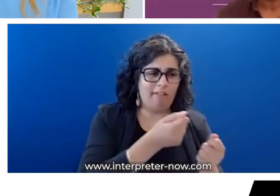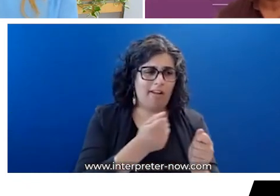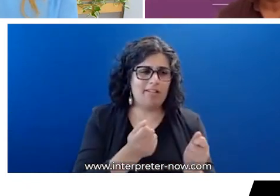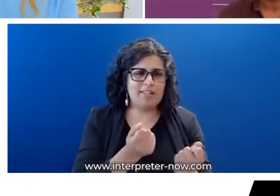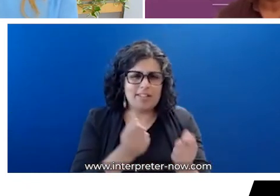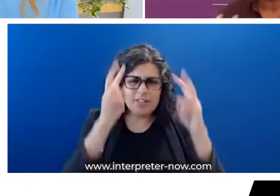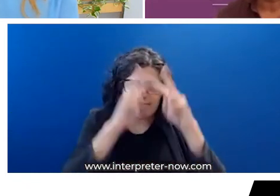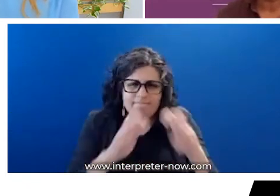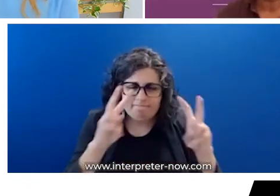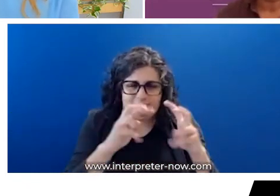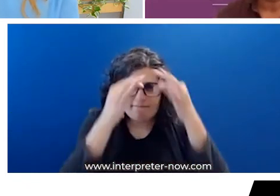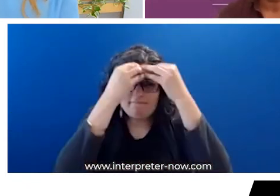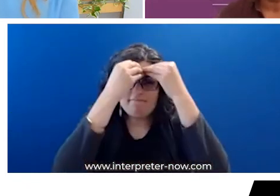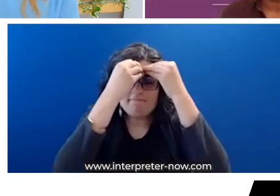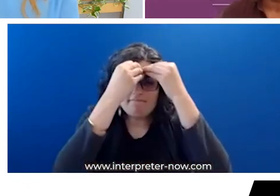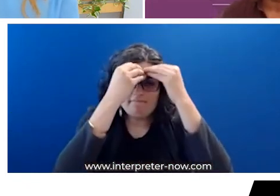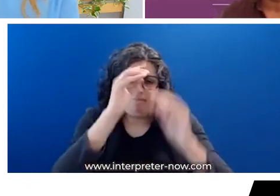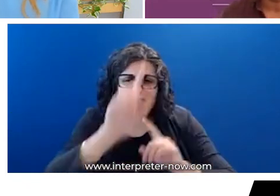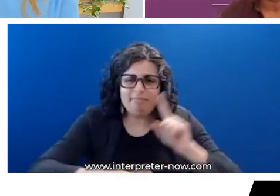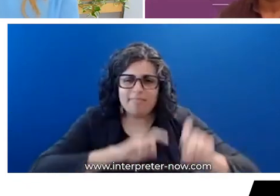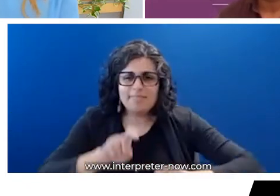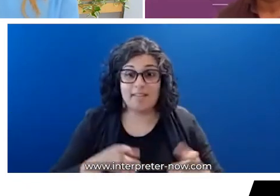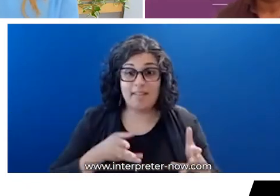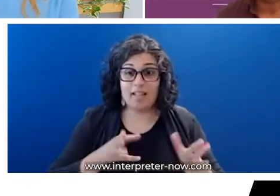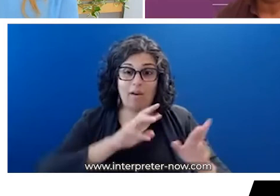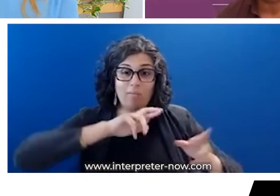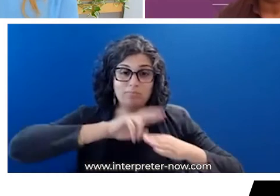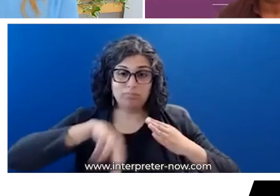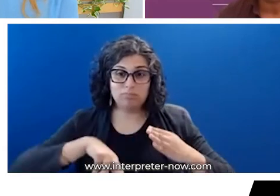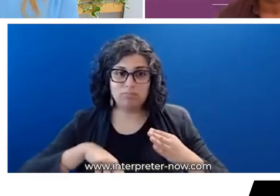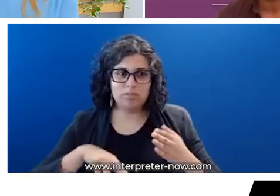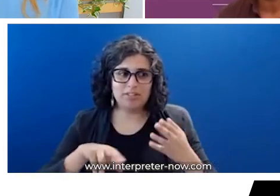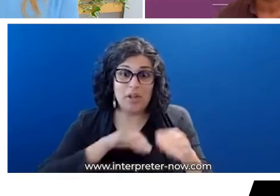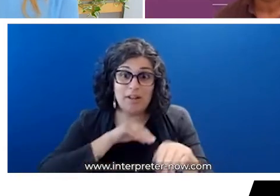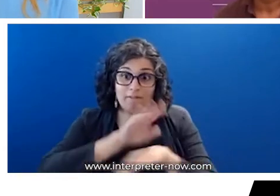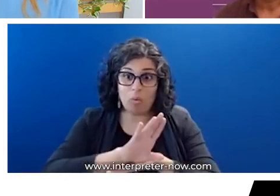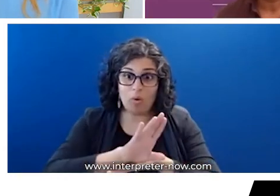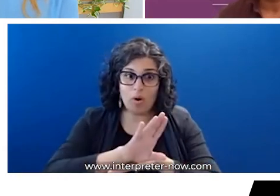And then allow the responses to inform a path forward plan of what can be done to better